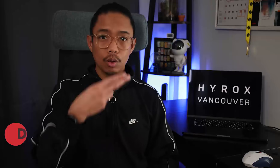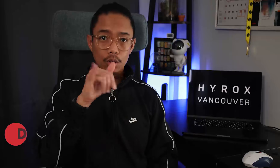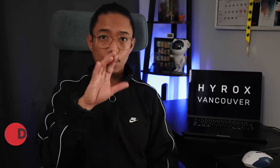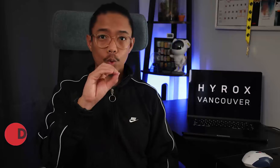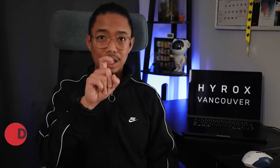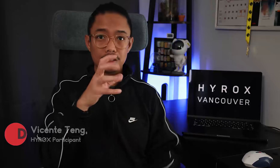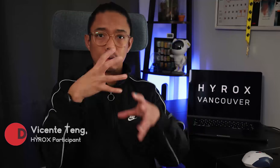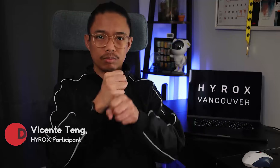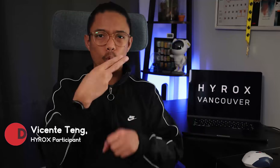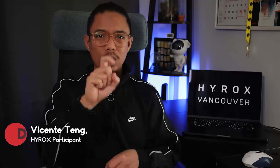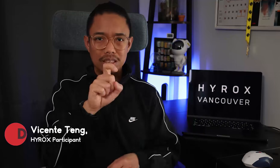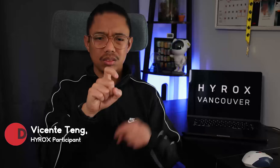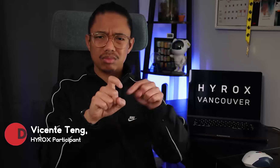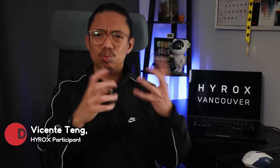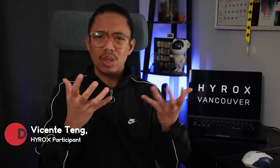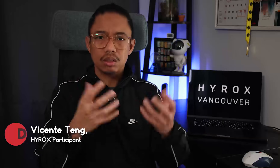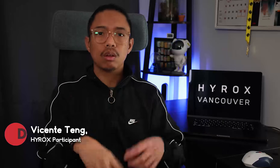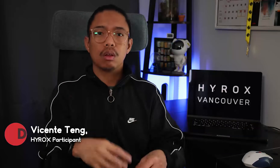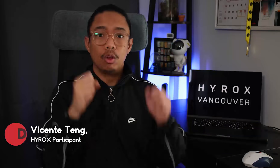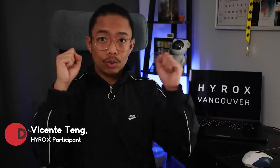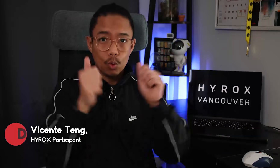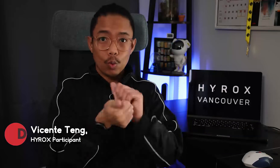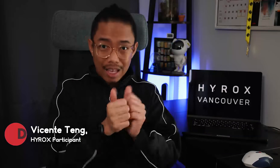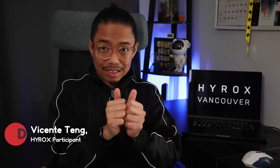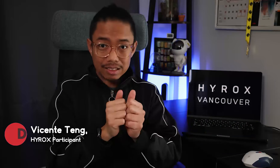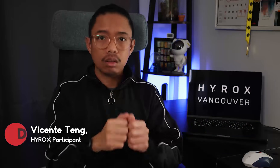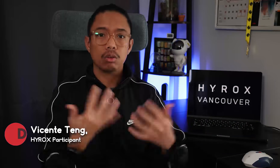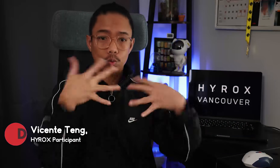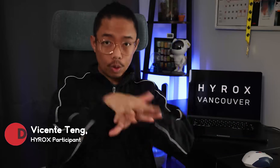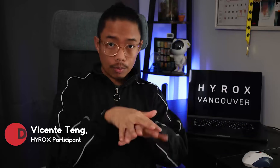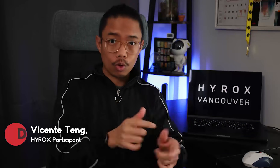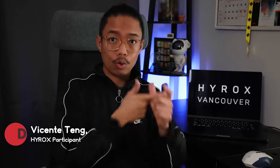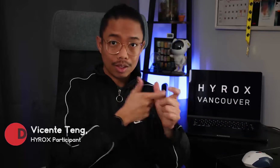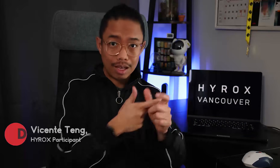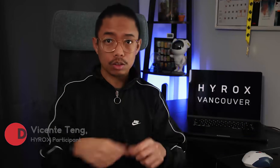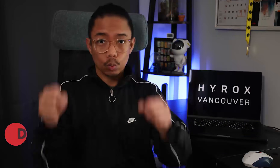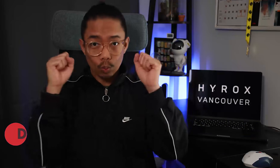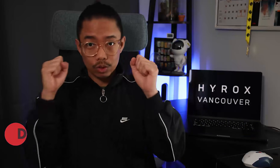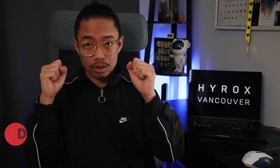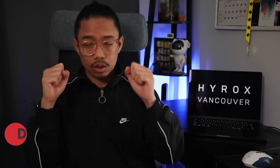HYROX is a fitness race that mixes running and functional workouts.